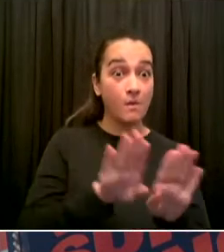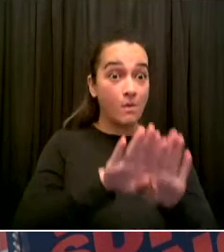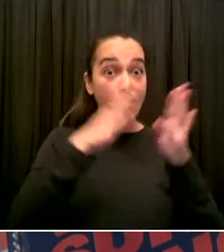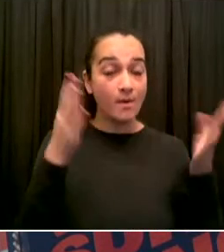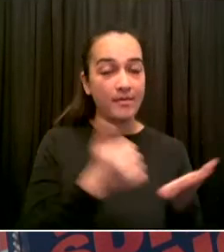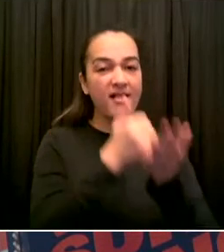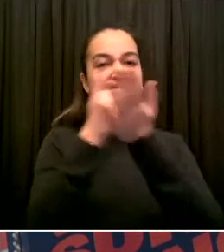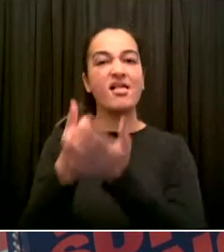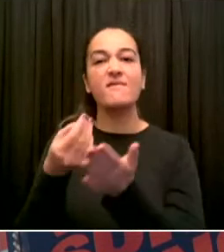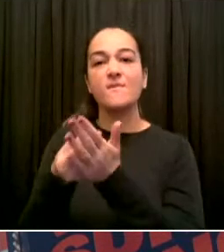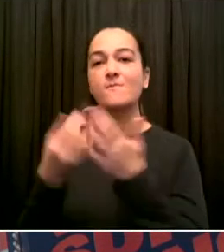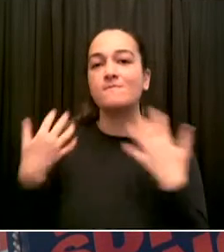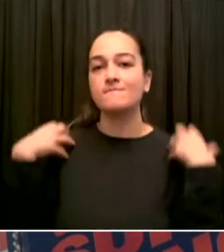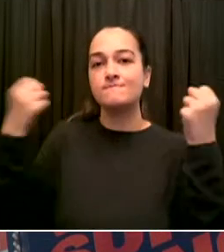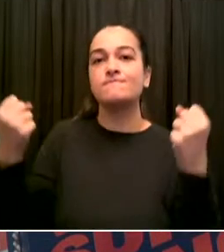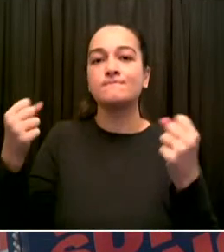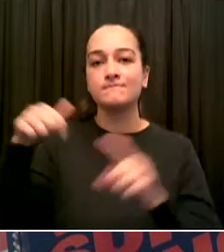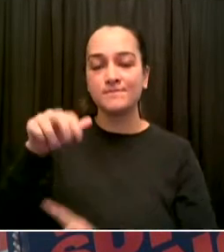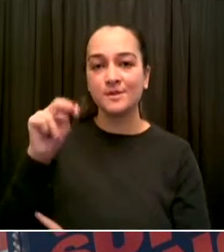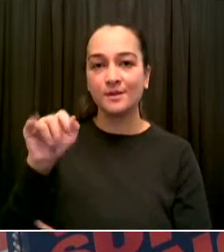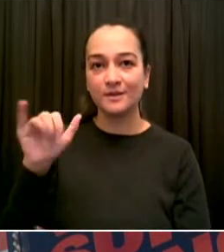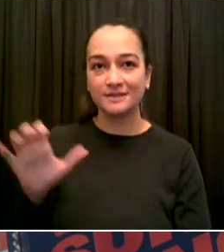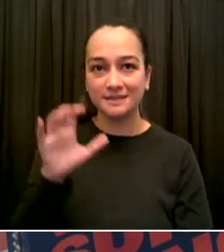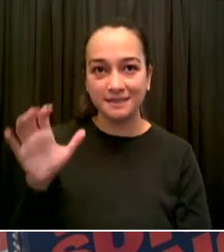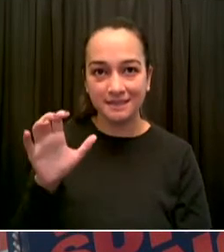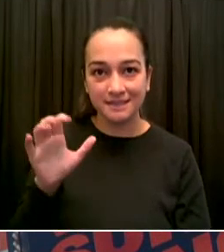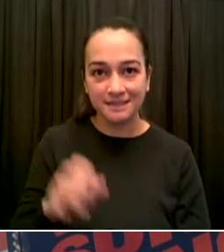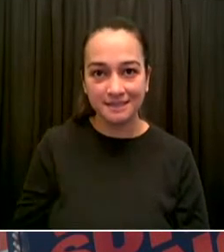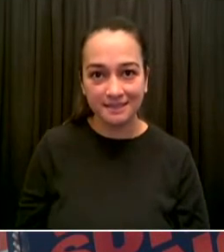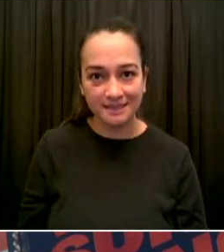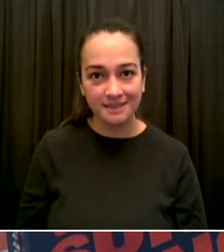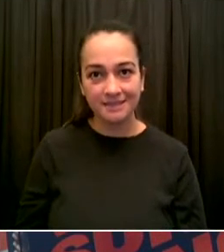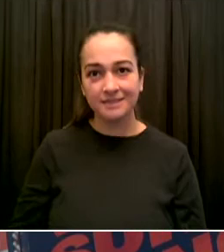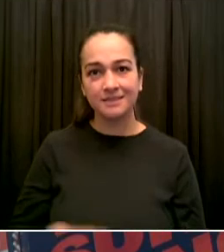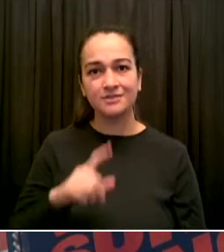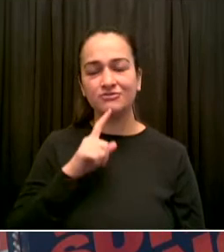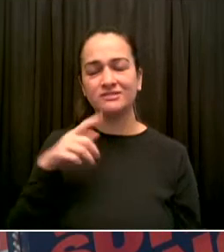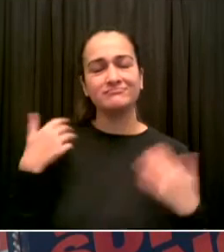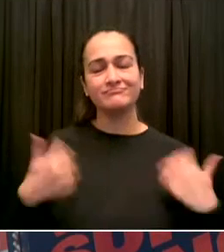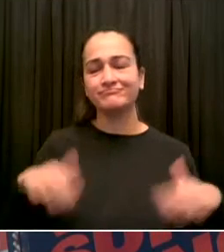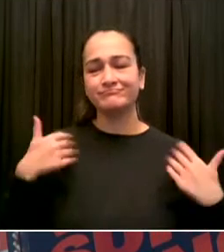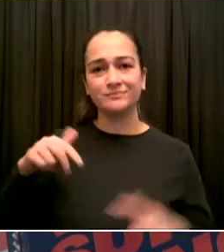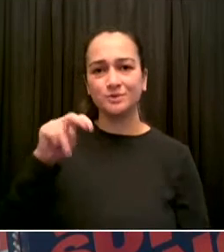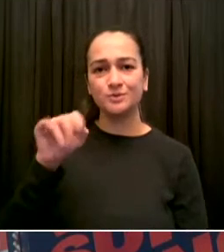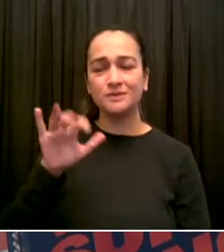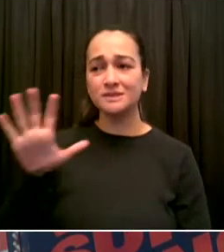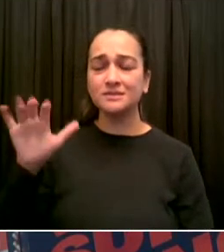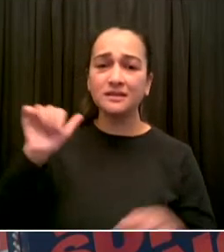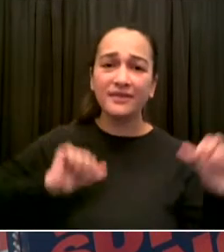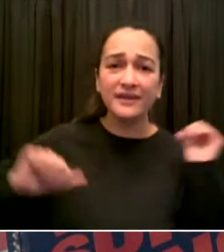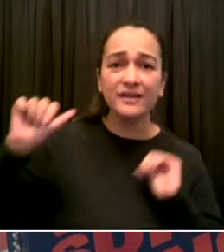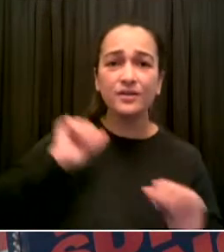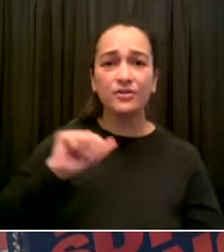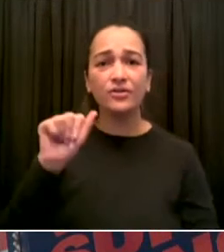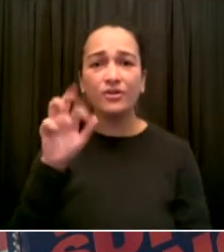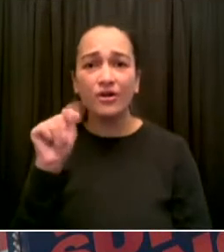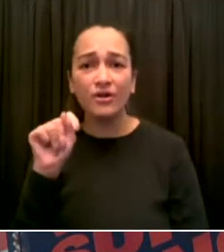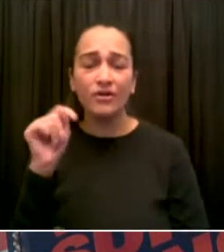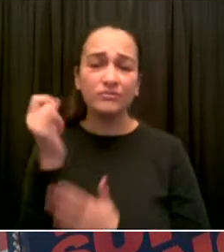IS ABOUT WHO WE ARE AS NEW RYOKERS. WE ARE THE ARTS AND CULTURE